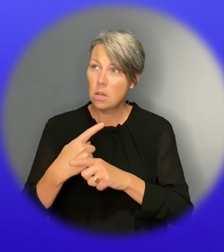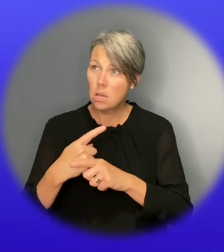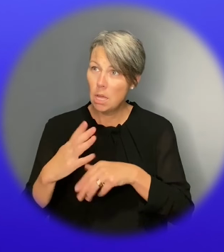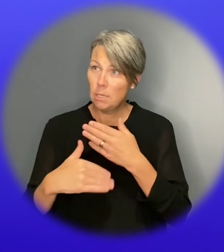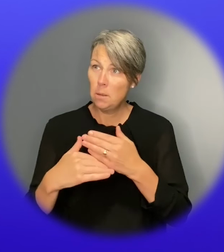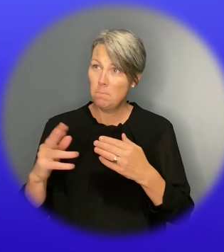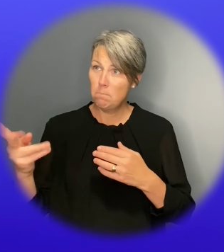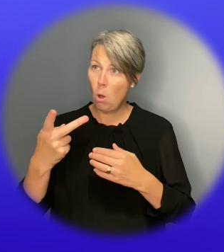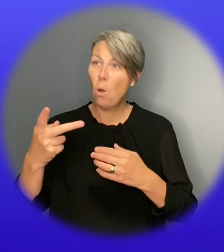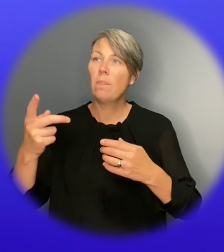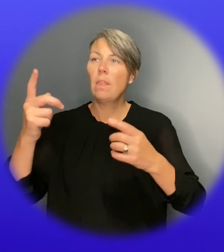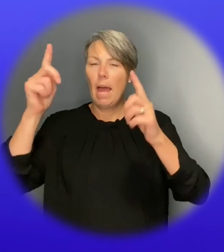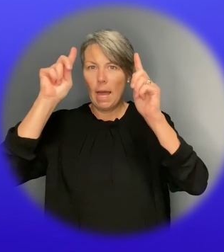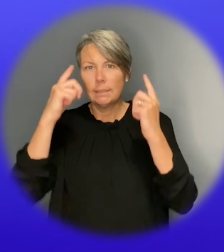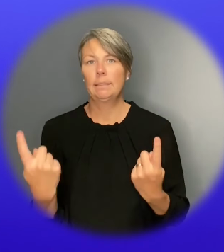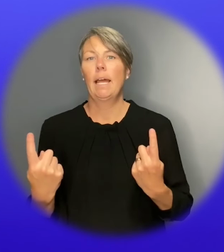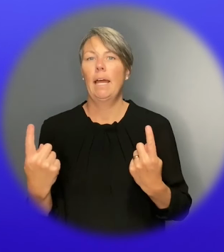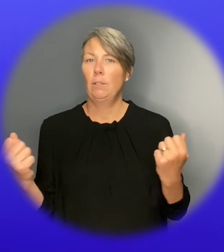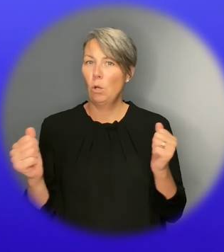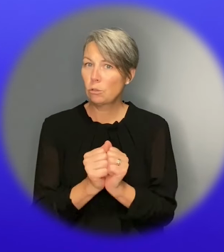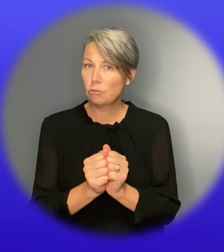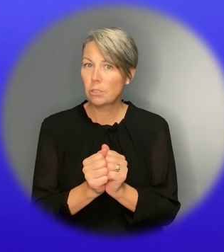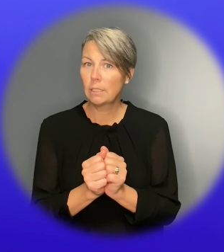How do you start conversations about what you want or what they're